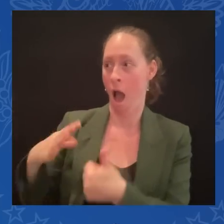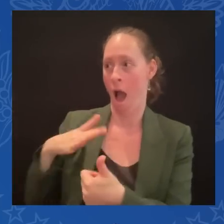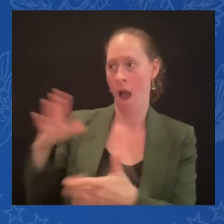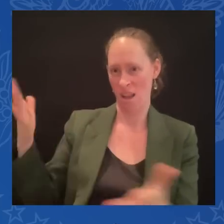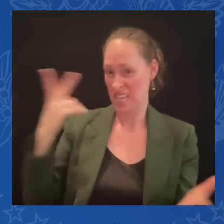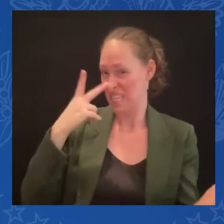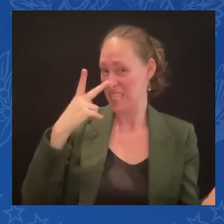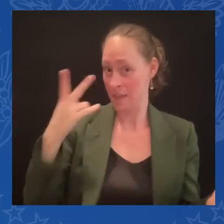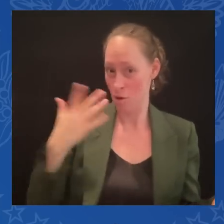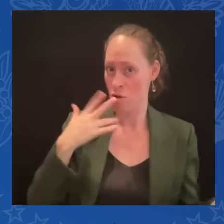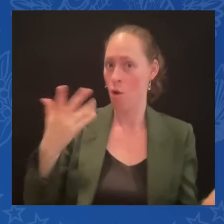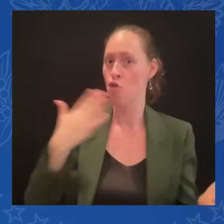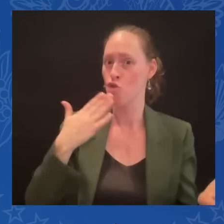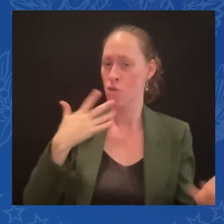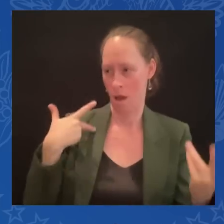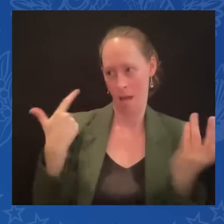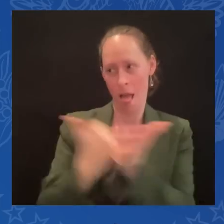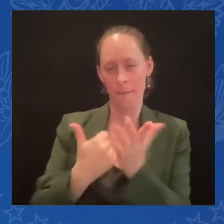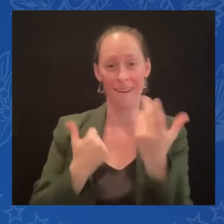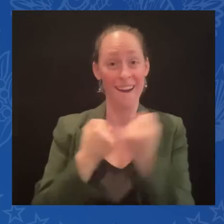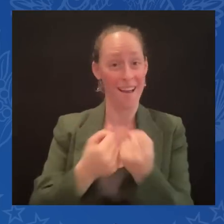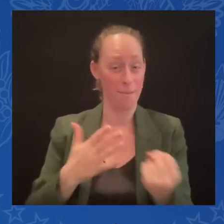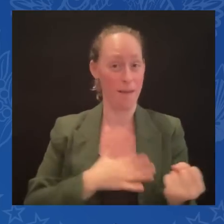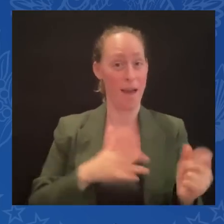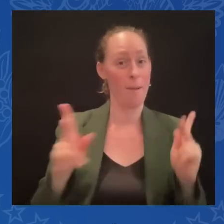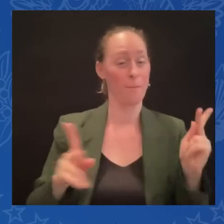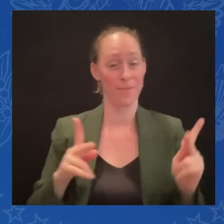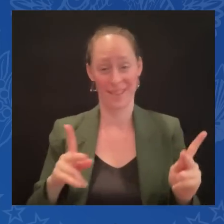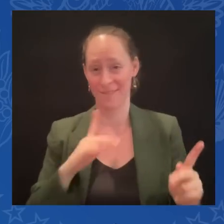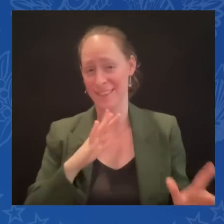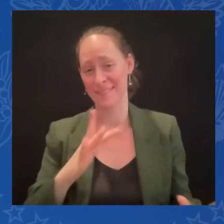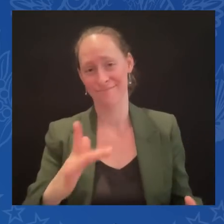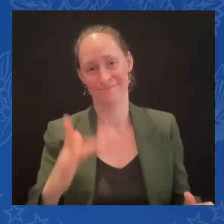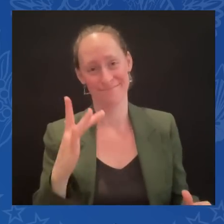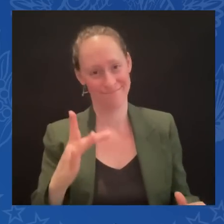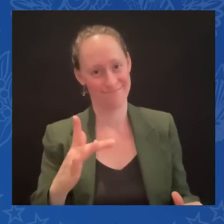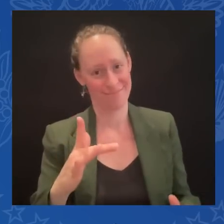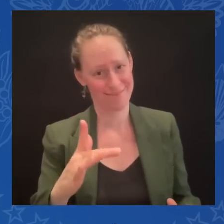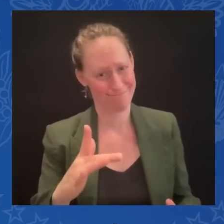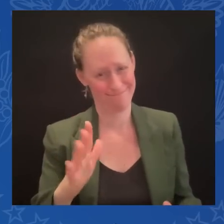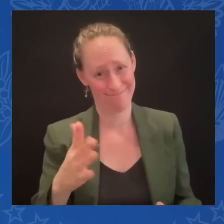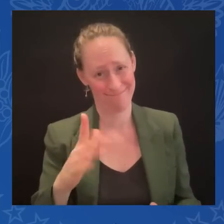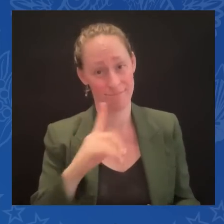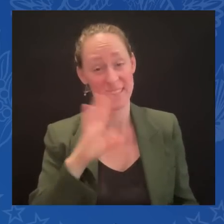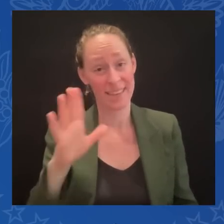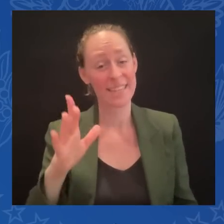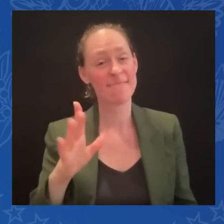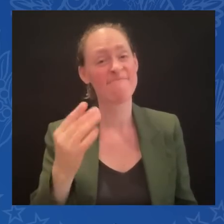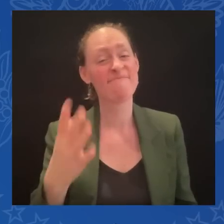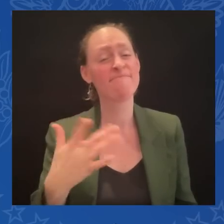The distinguished senator from the state of Alabama, a former coach of the university, strongly opposed the Bipartisan Infrastructure Law.